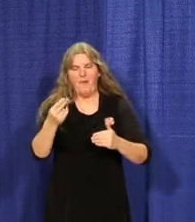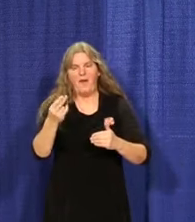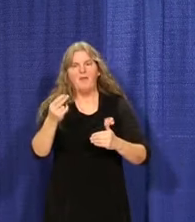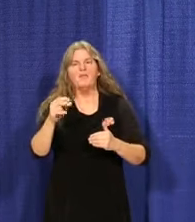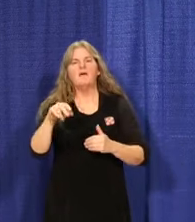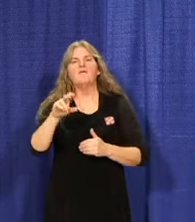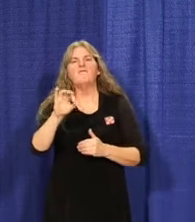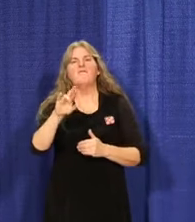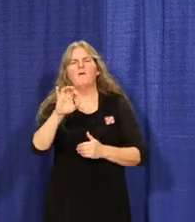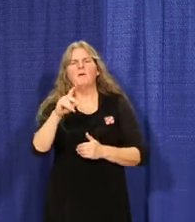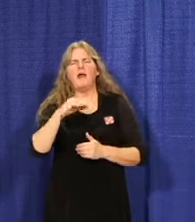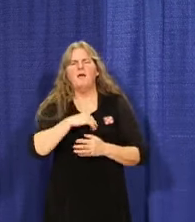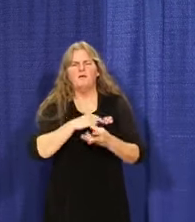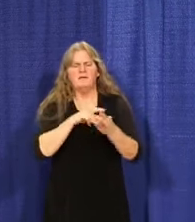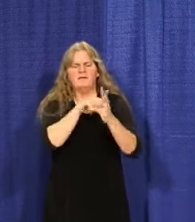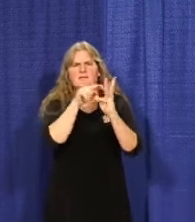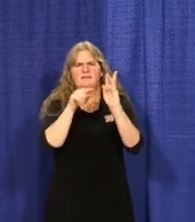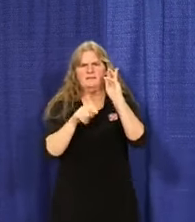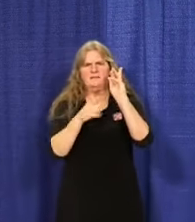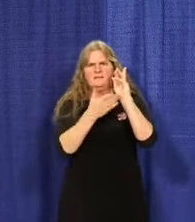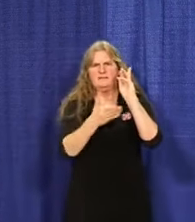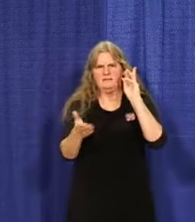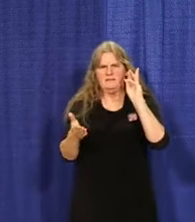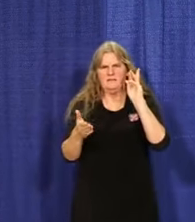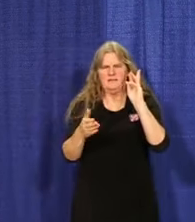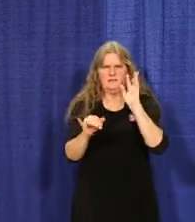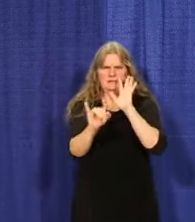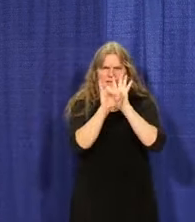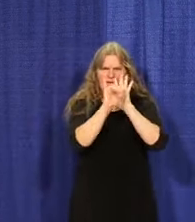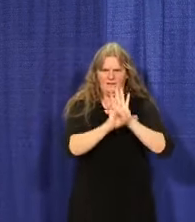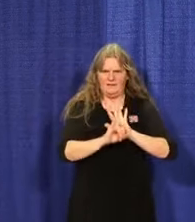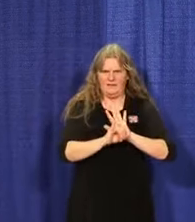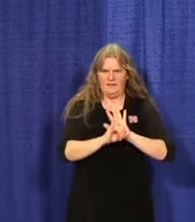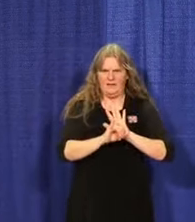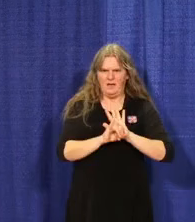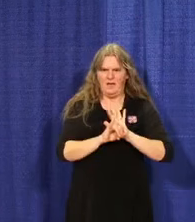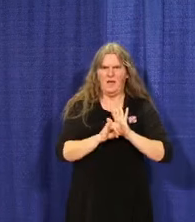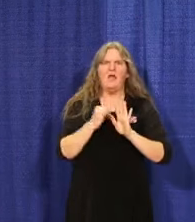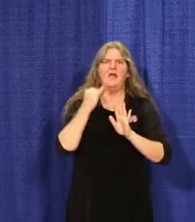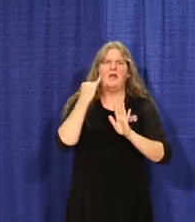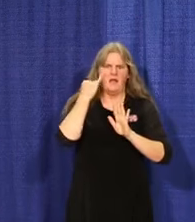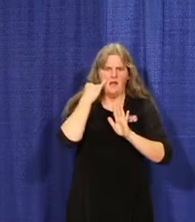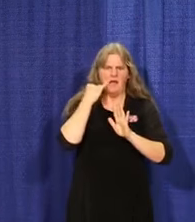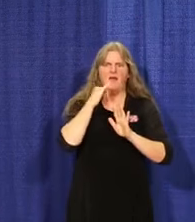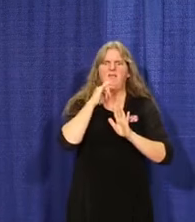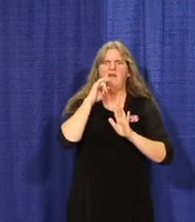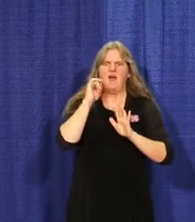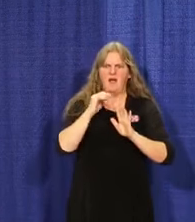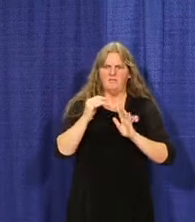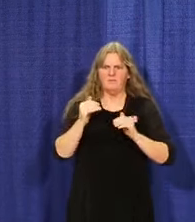identified in that plan for what would have to happen for us to trigger forward or backwards.